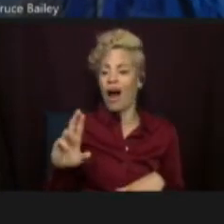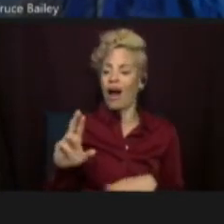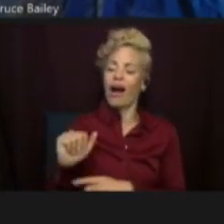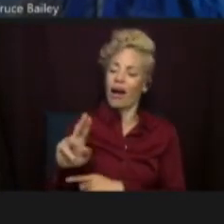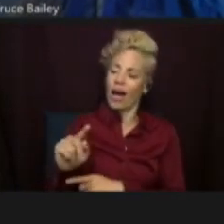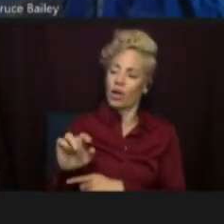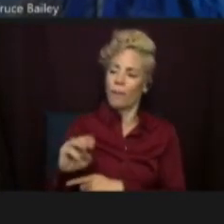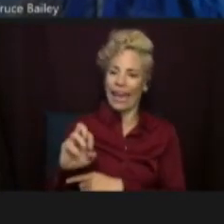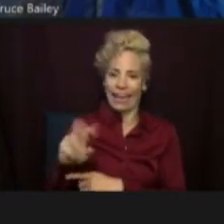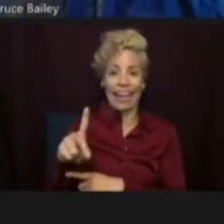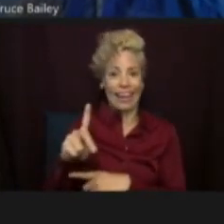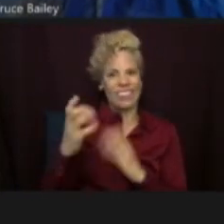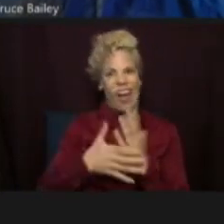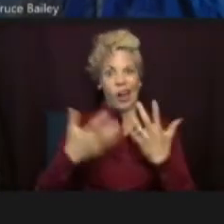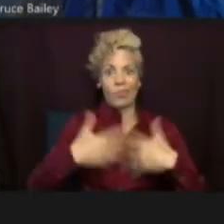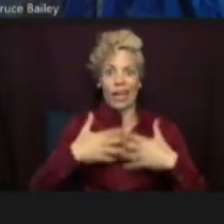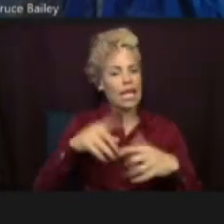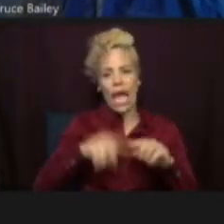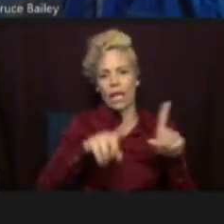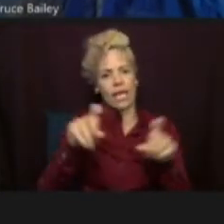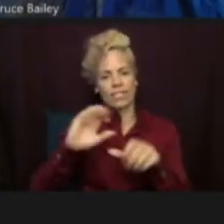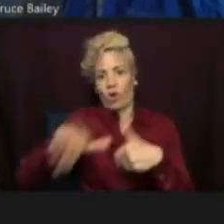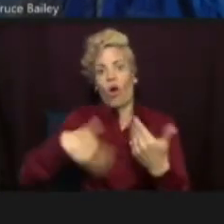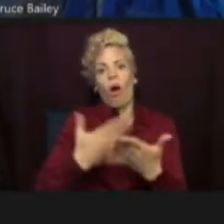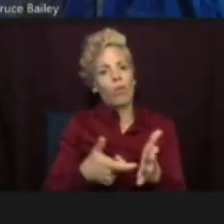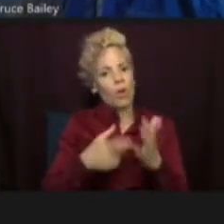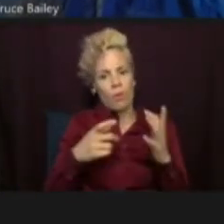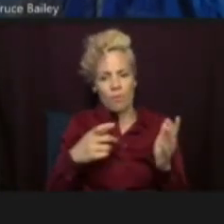So a hybrid methodology is needed for baseline alignment.